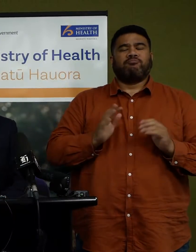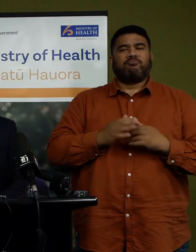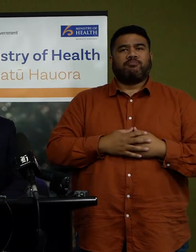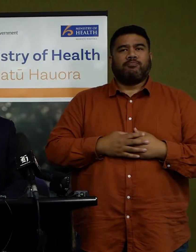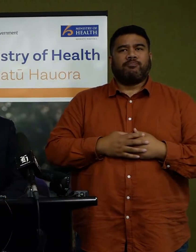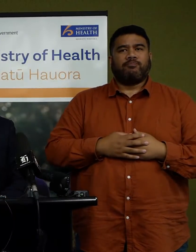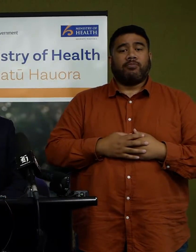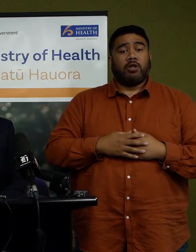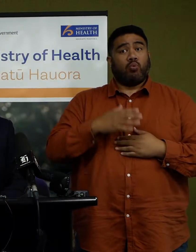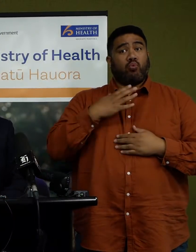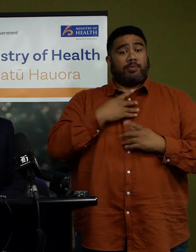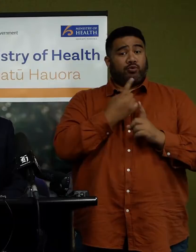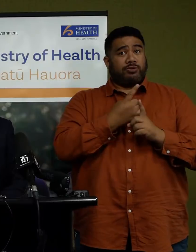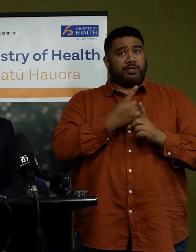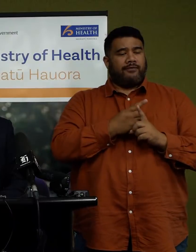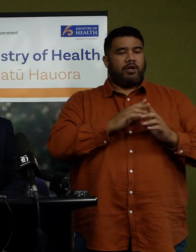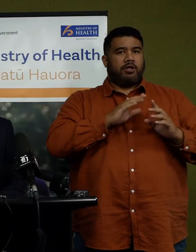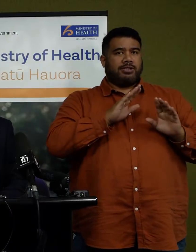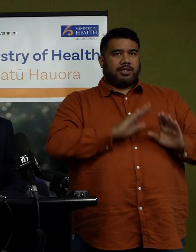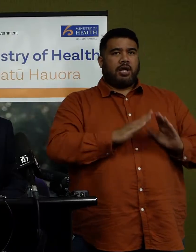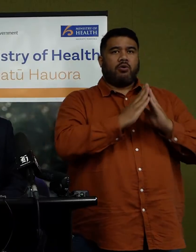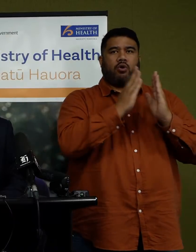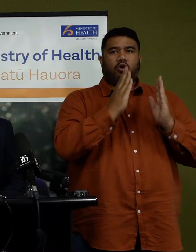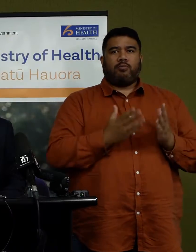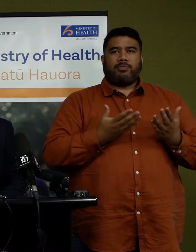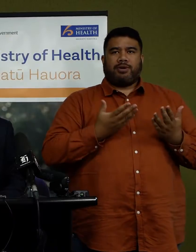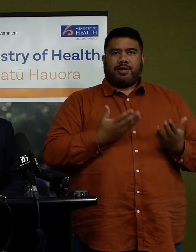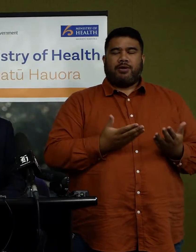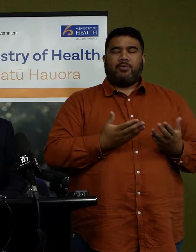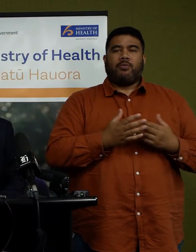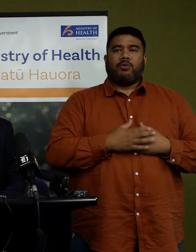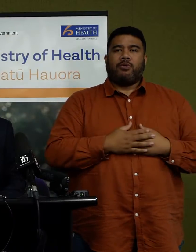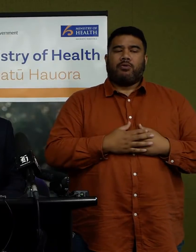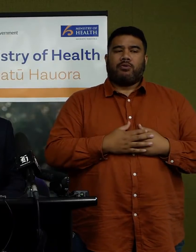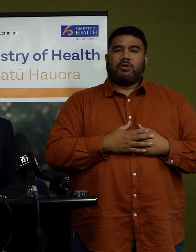is in self-isolation in her home with appropriate clinical